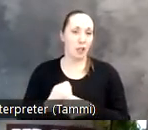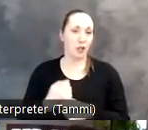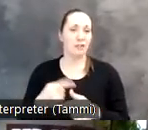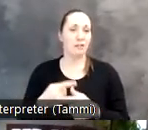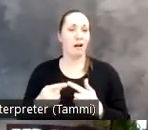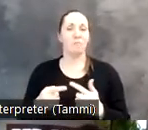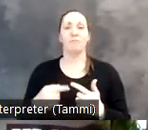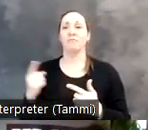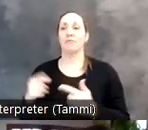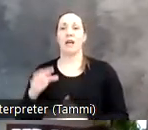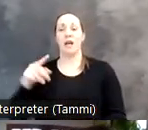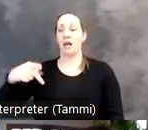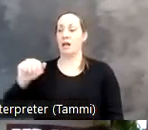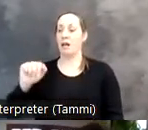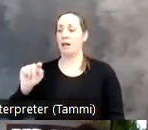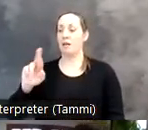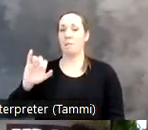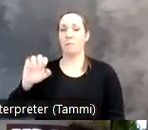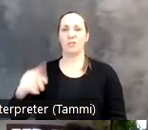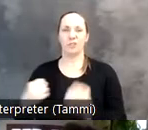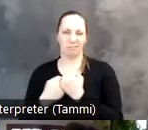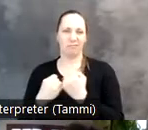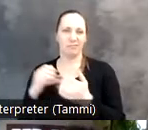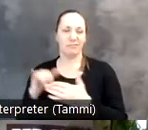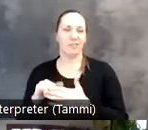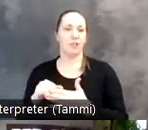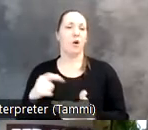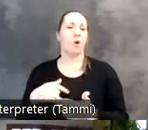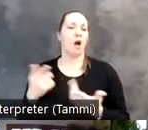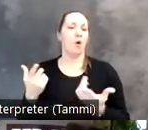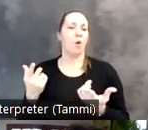A bit about NeuroAbilities, been around a couple of years now.